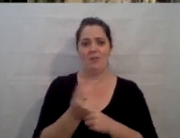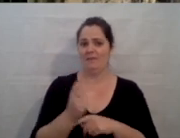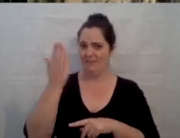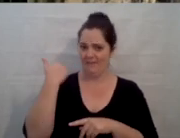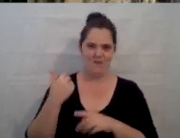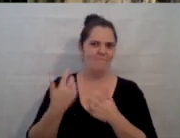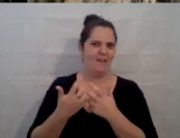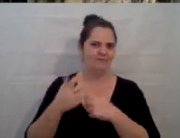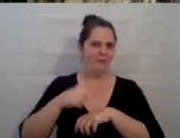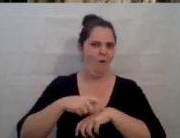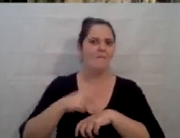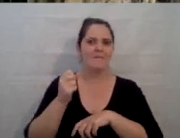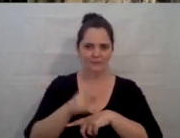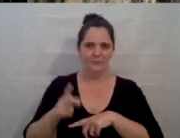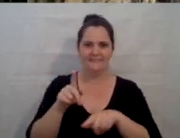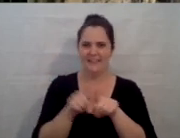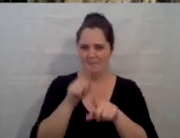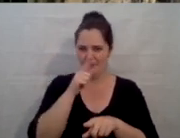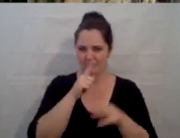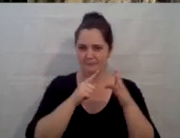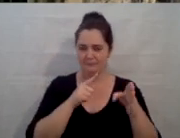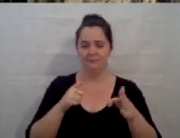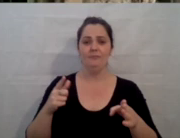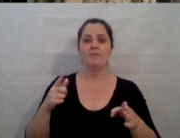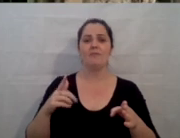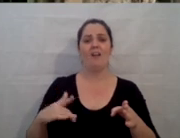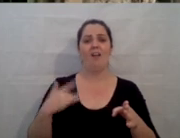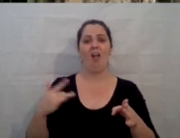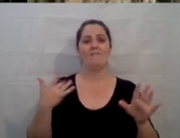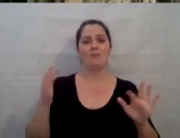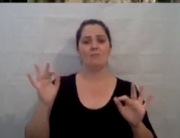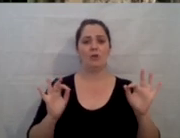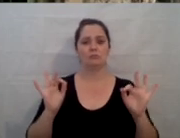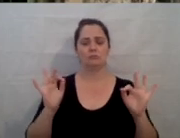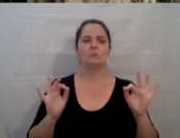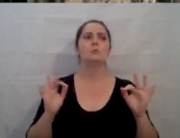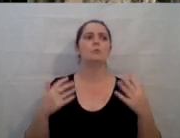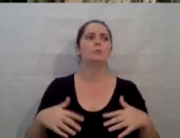Life modelling, I'll talk a little bit more about as we go through this whole series, but life modelling itself has changed